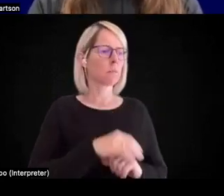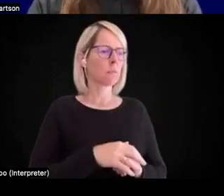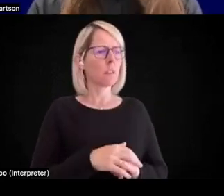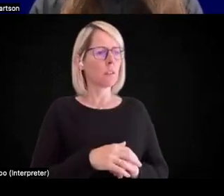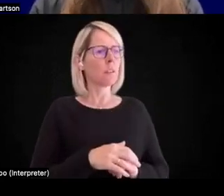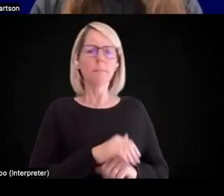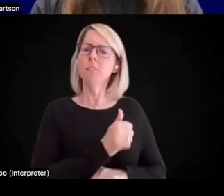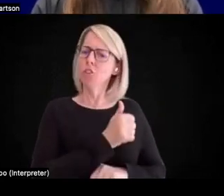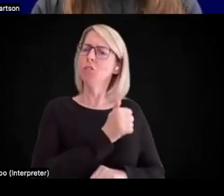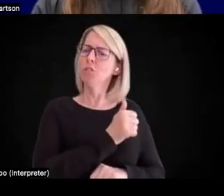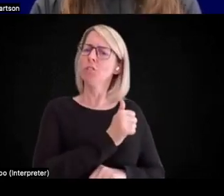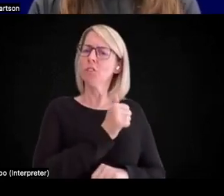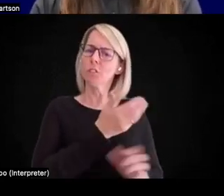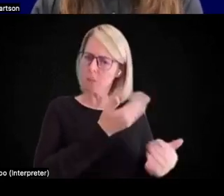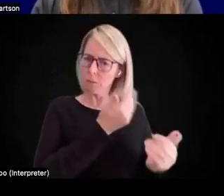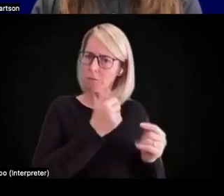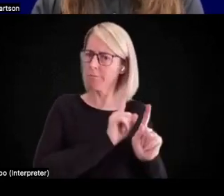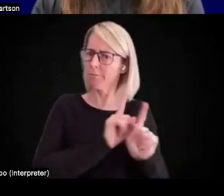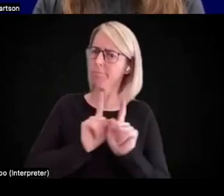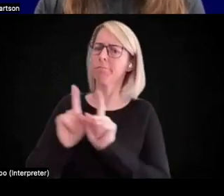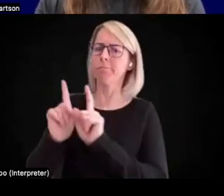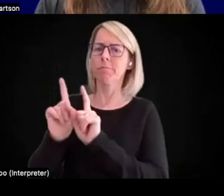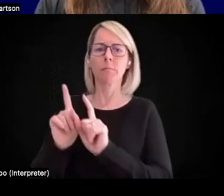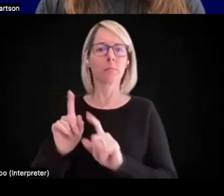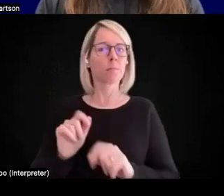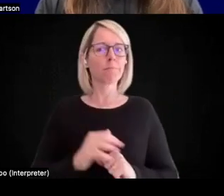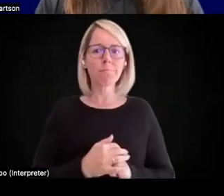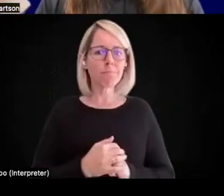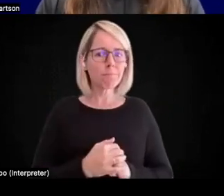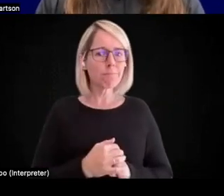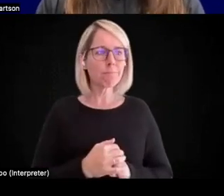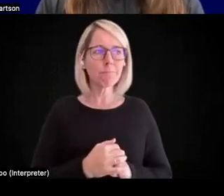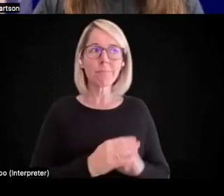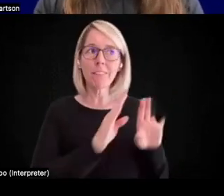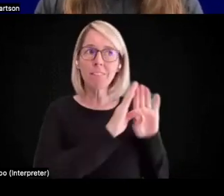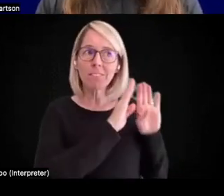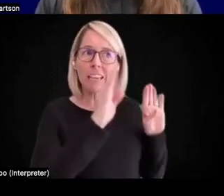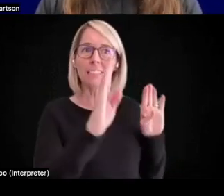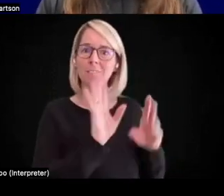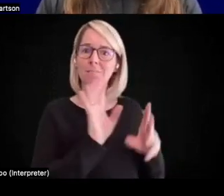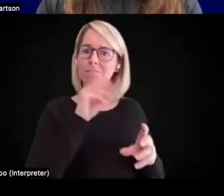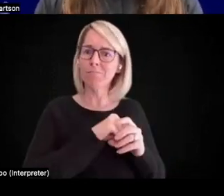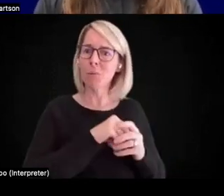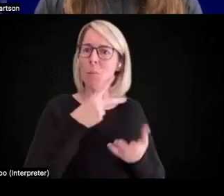to discover the fence", but the fence is part of the walk, and as a hearing or sighted person, you